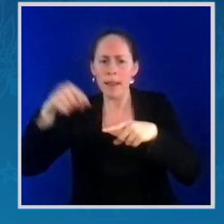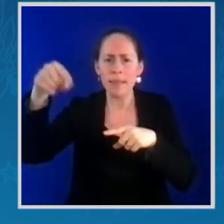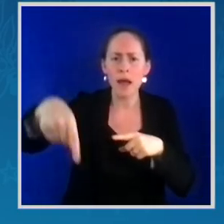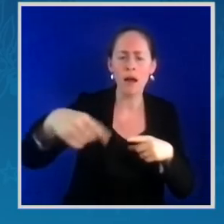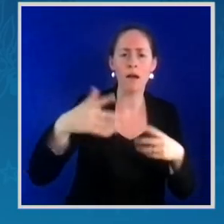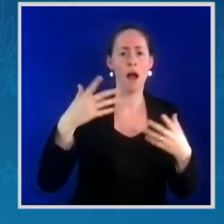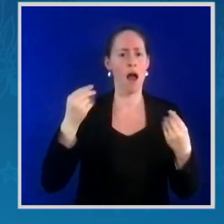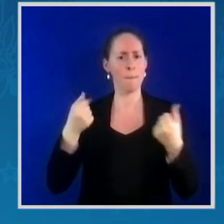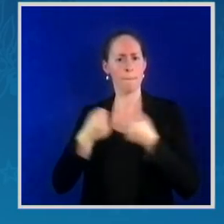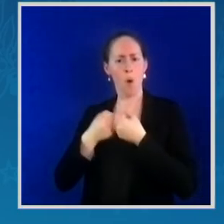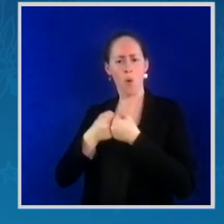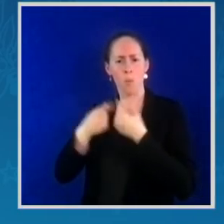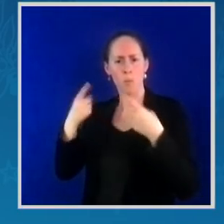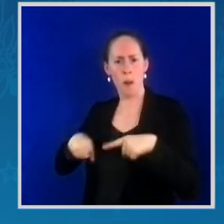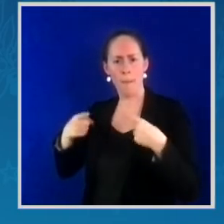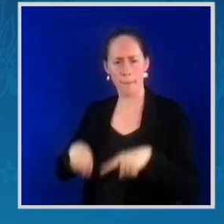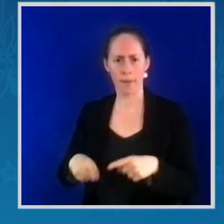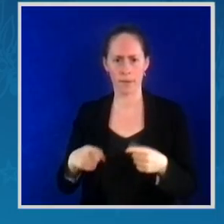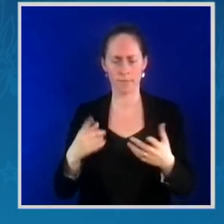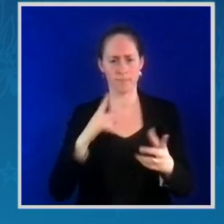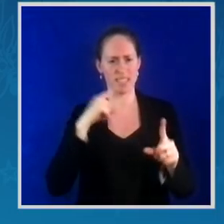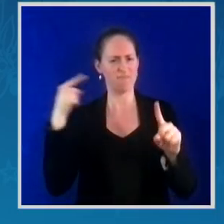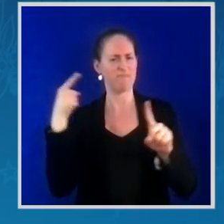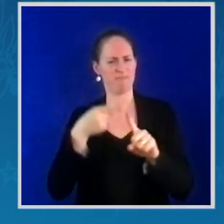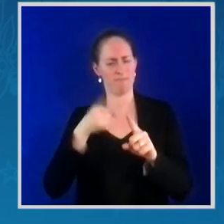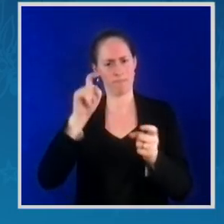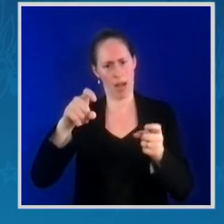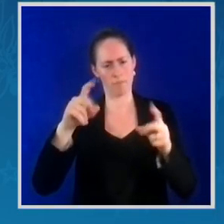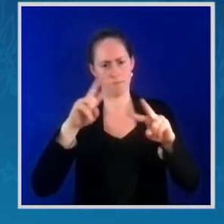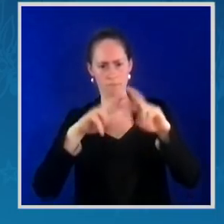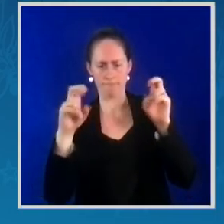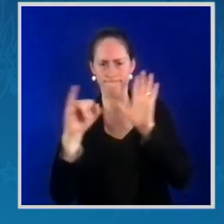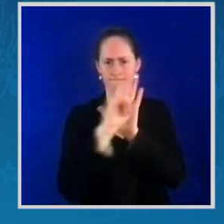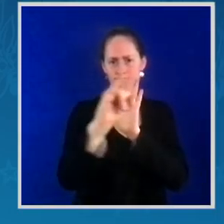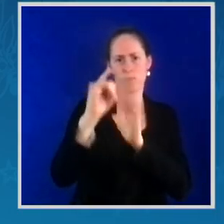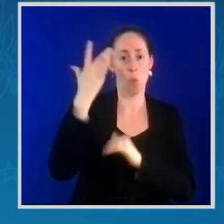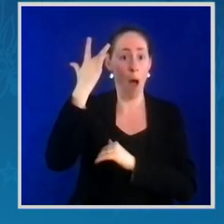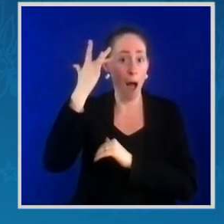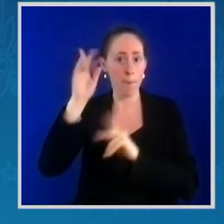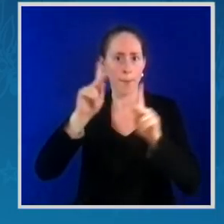And the reality is that most people, when they leave,